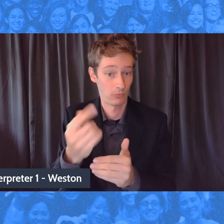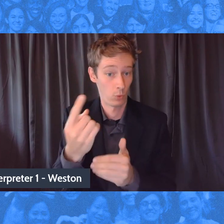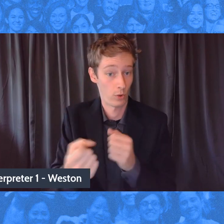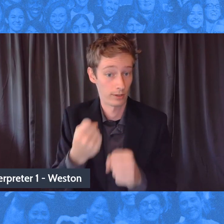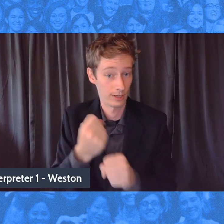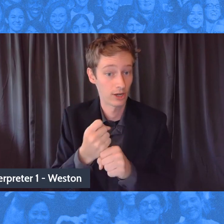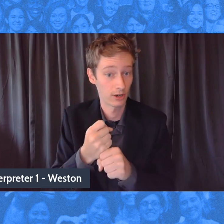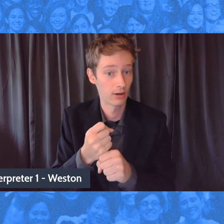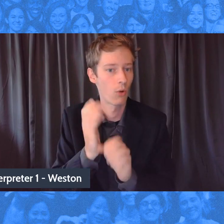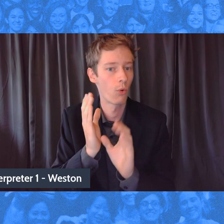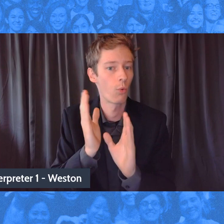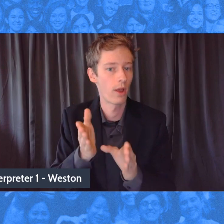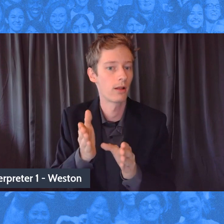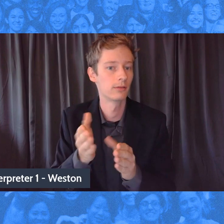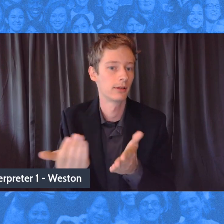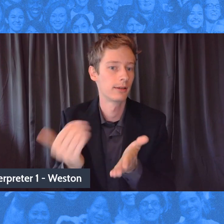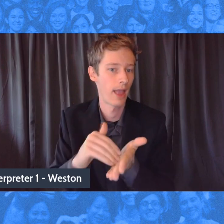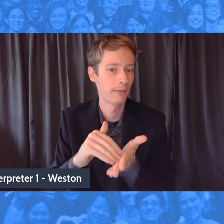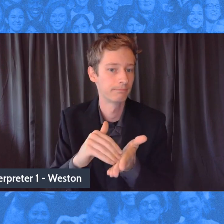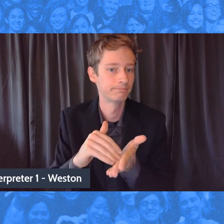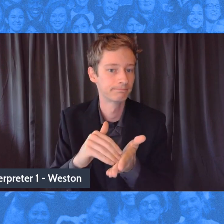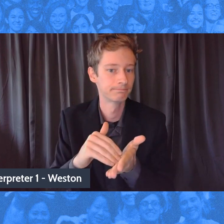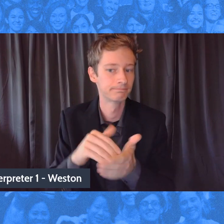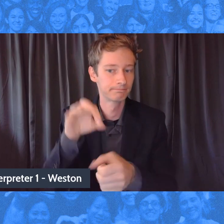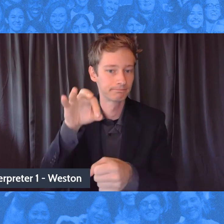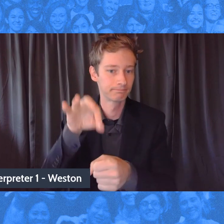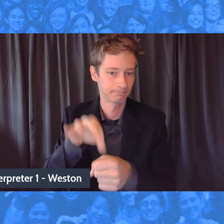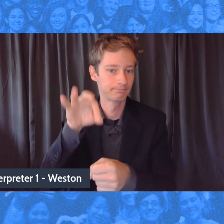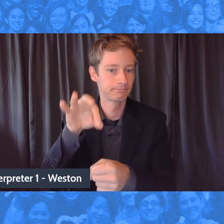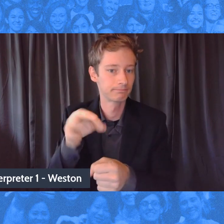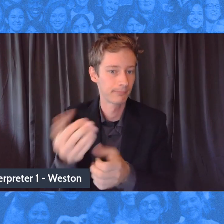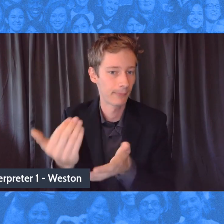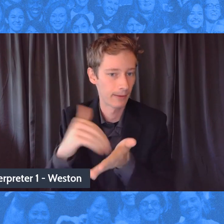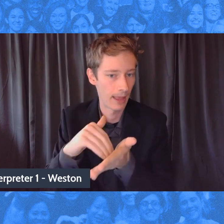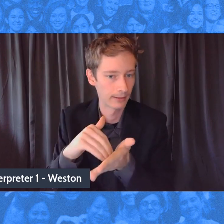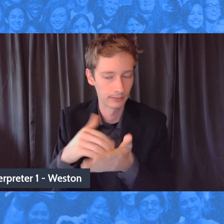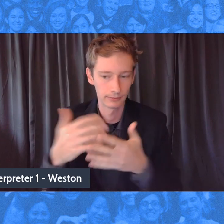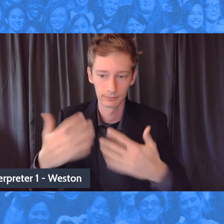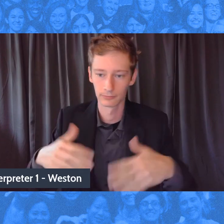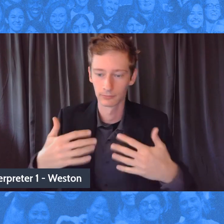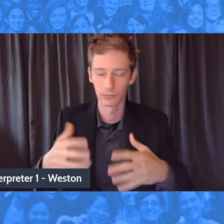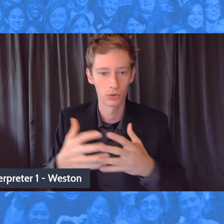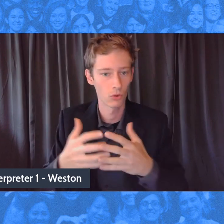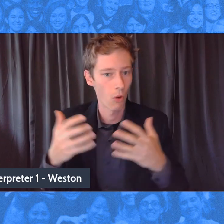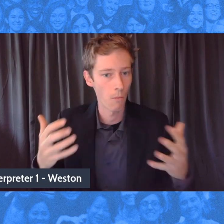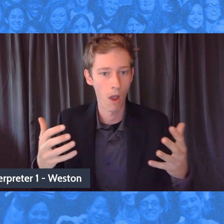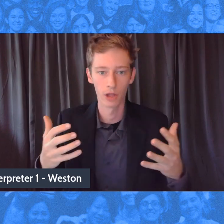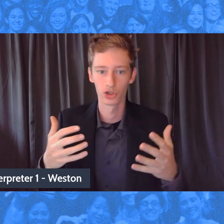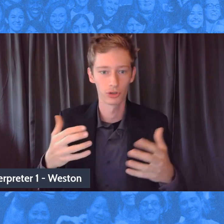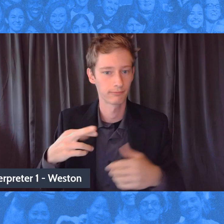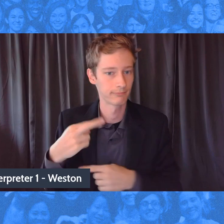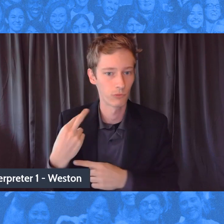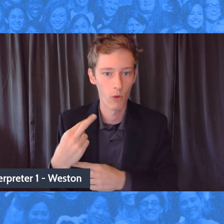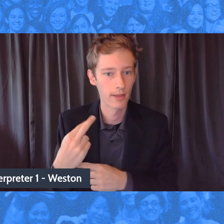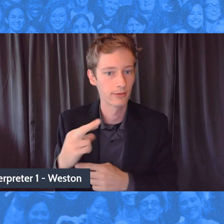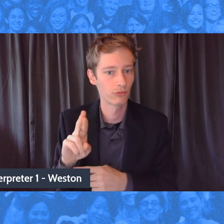the elections are so much at stake. So we're just so so proud.